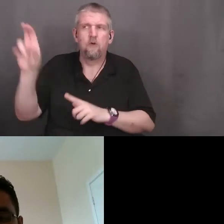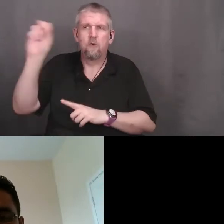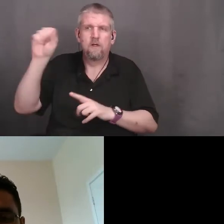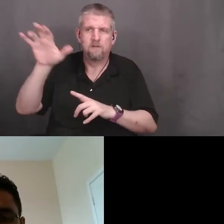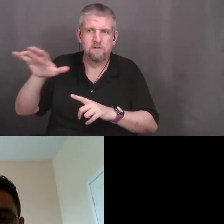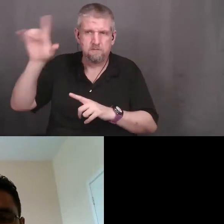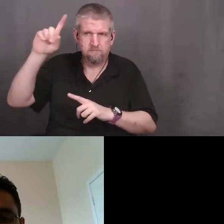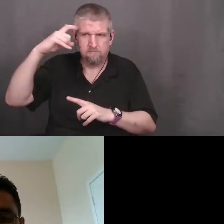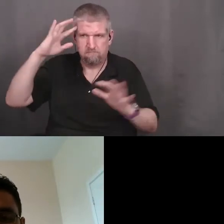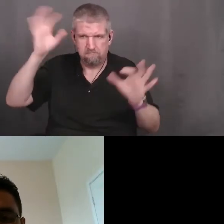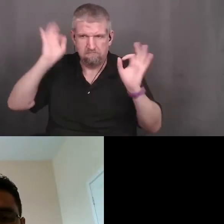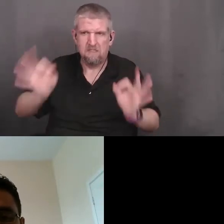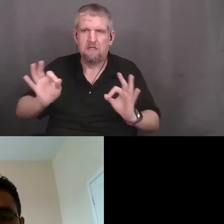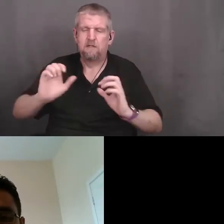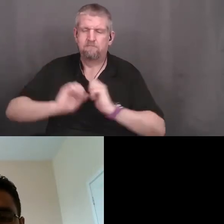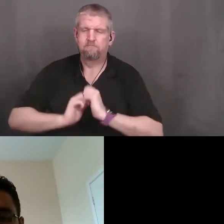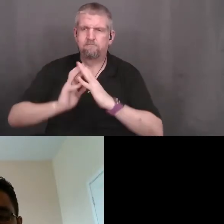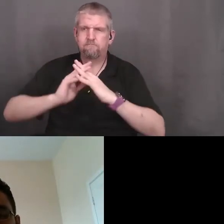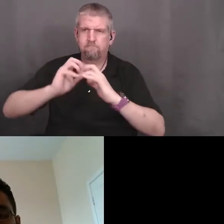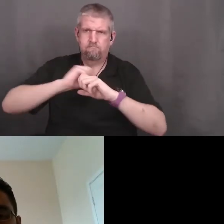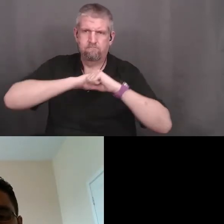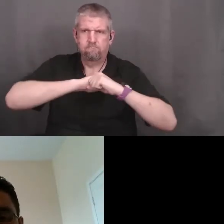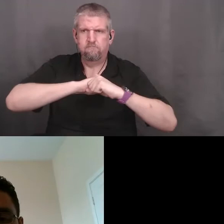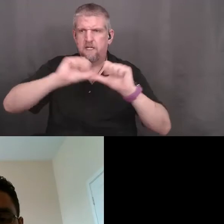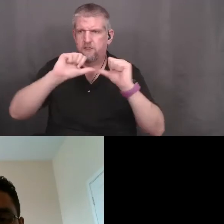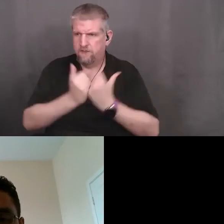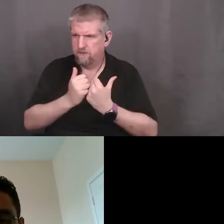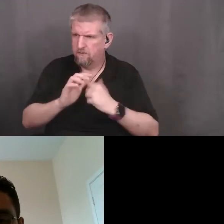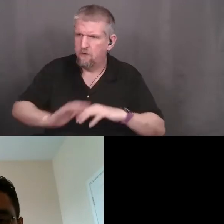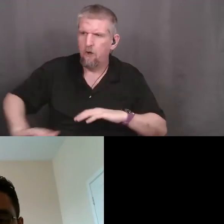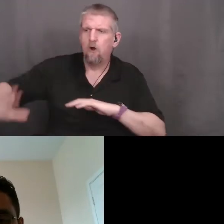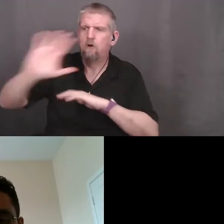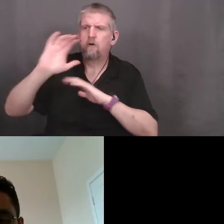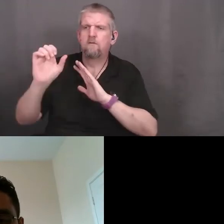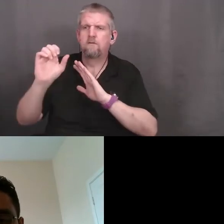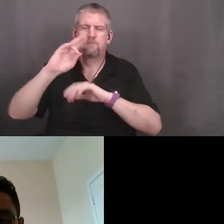to create protection and advocacy agencies throughout the nation.